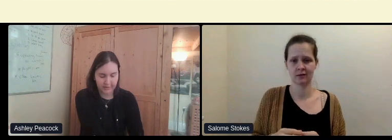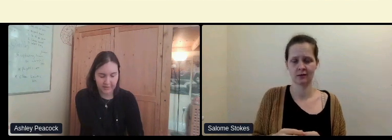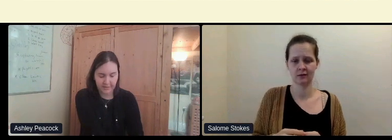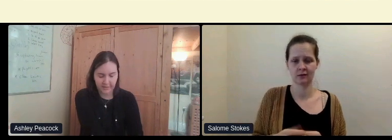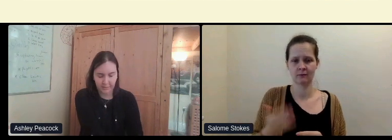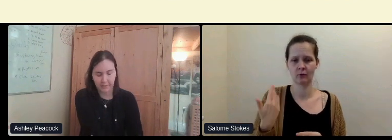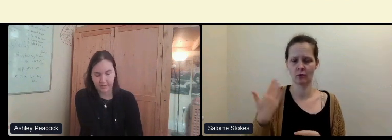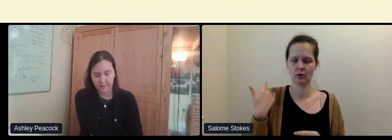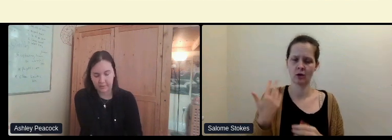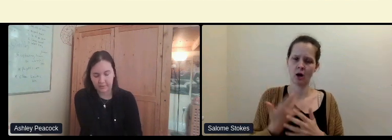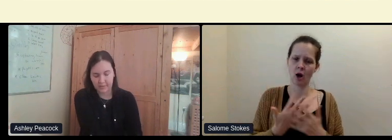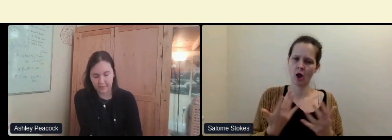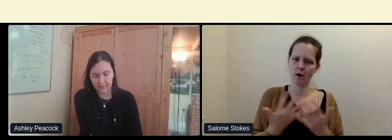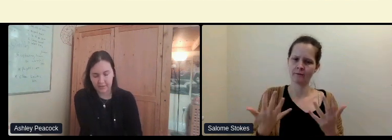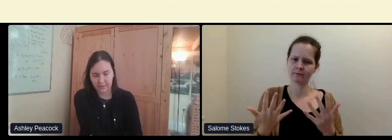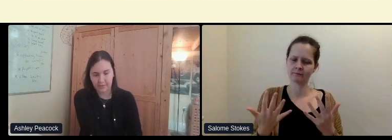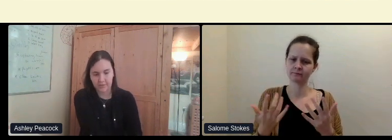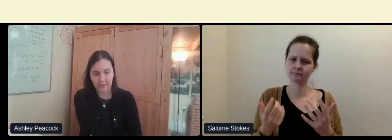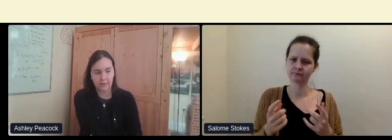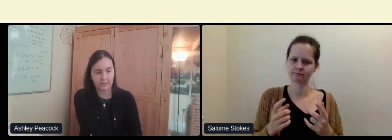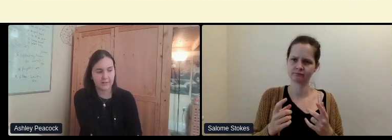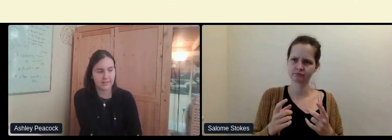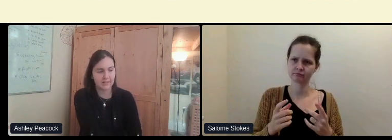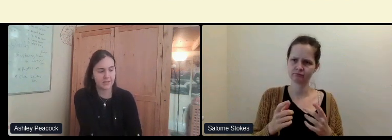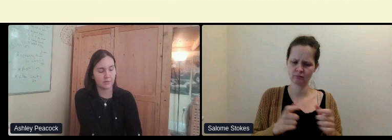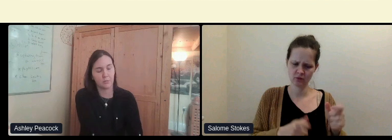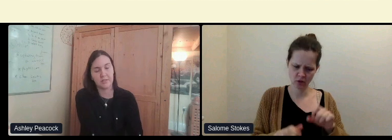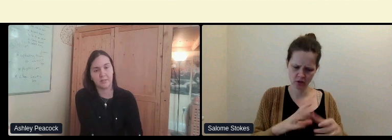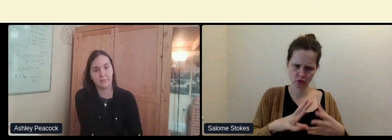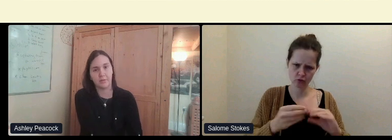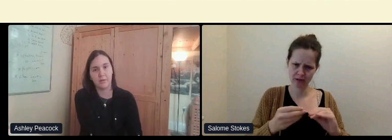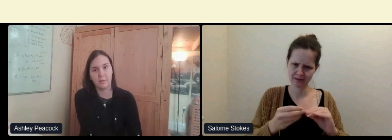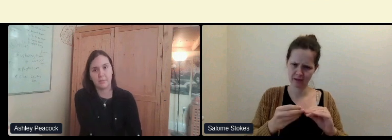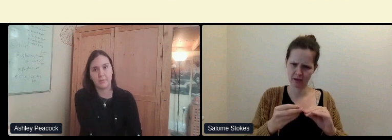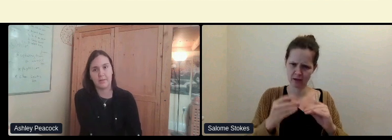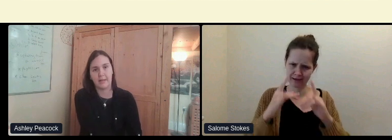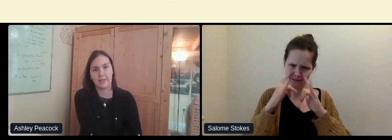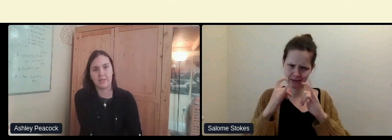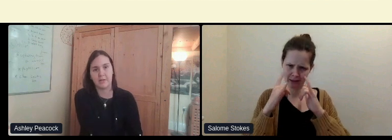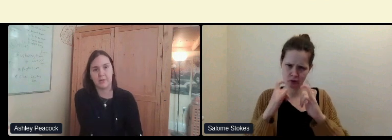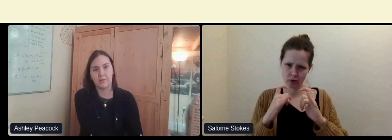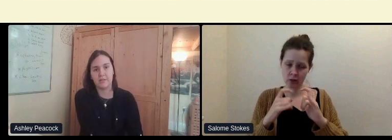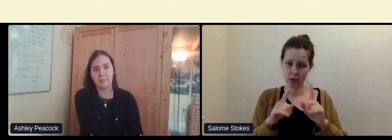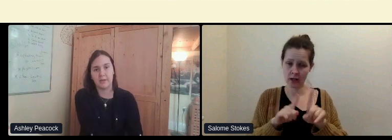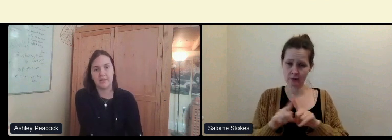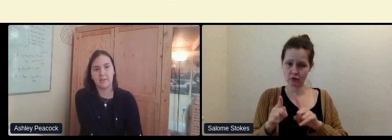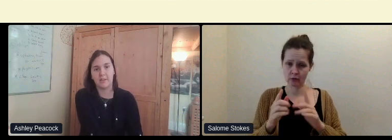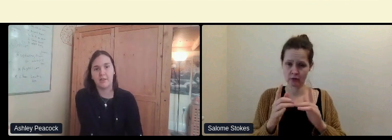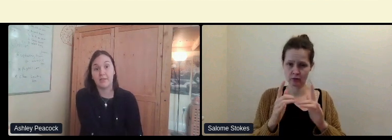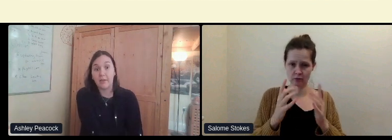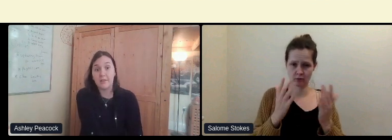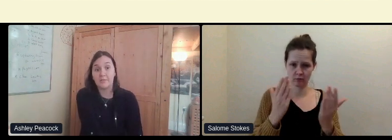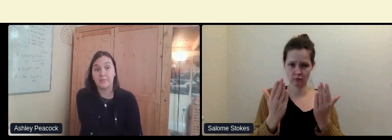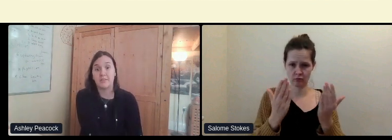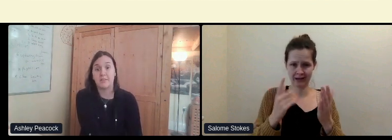science to build the simulation, I was doing a lot of Investigation of what's different between ADHD and autistic brains, there are differences